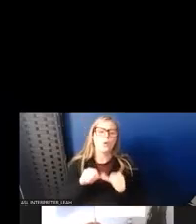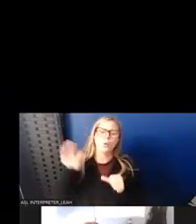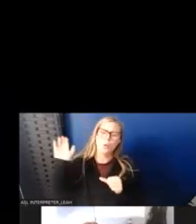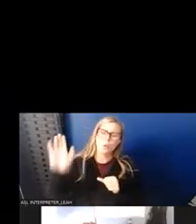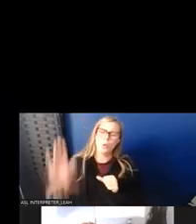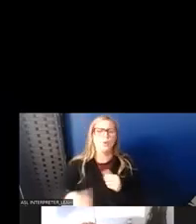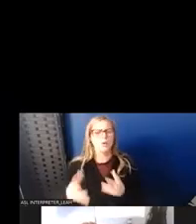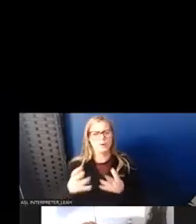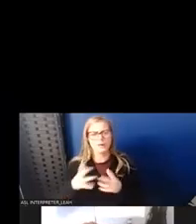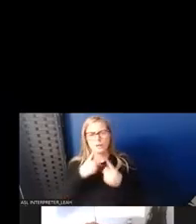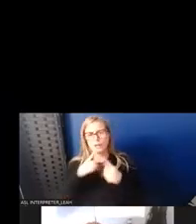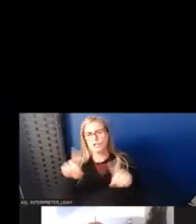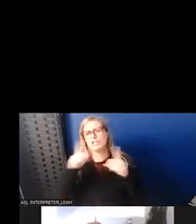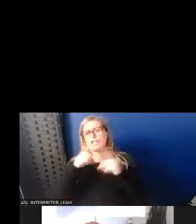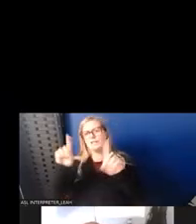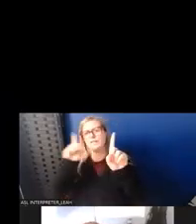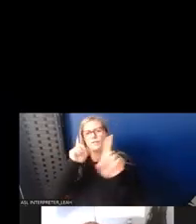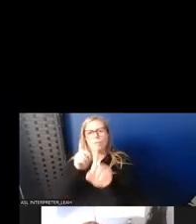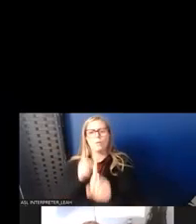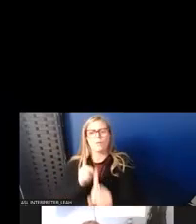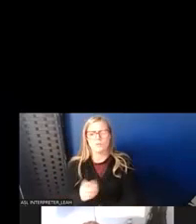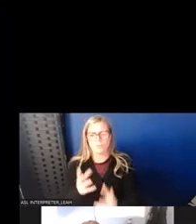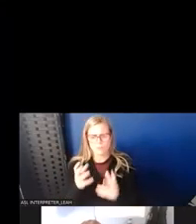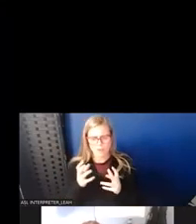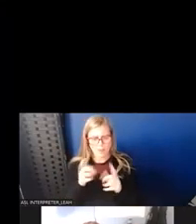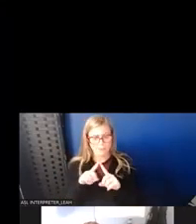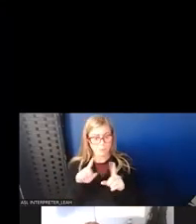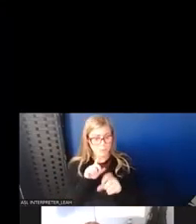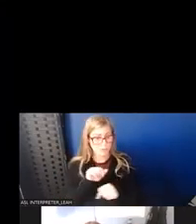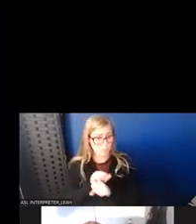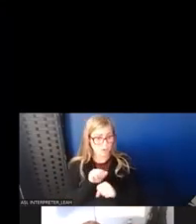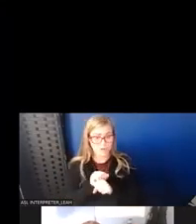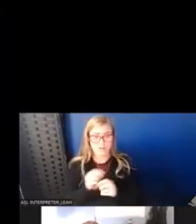But we actually can work a lot Better Together if we really